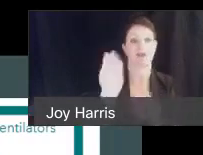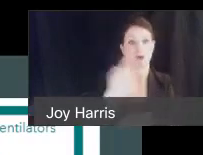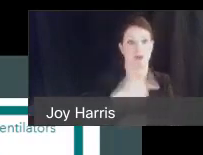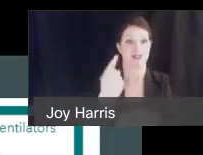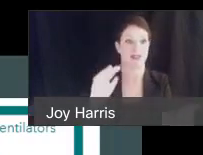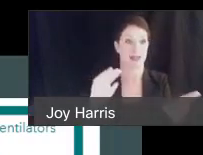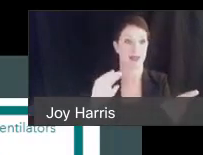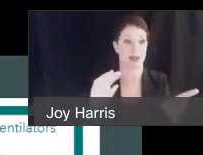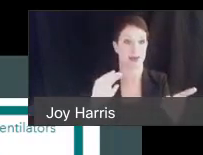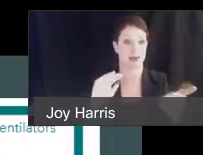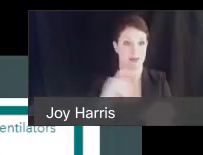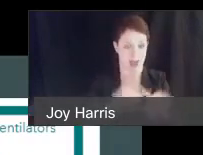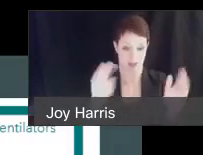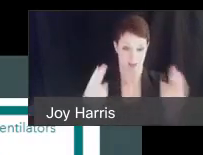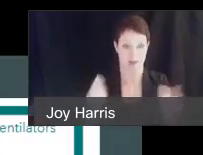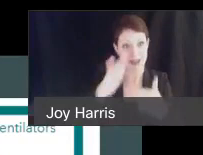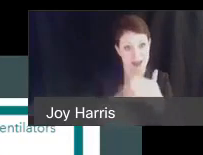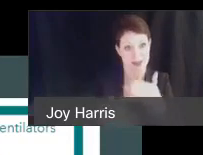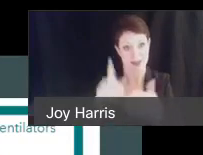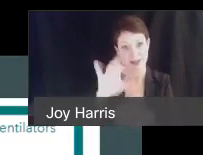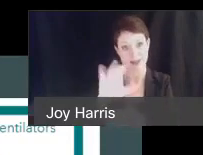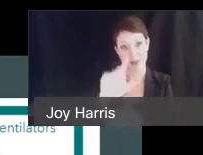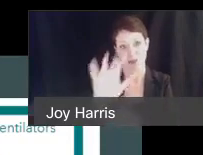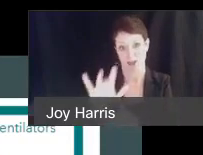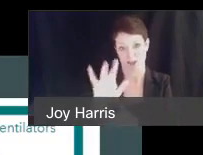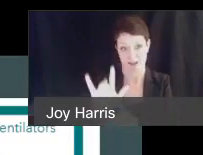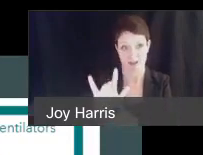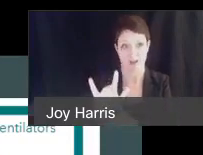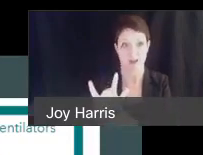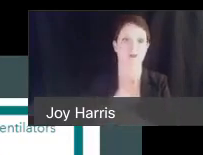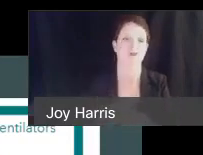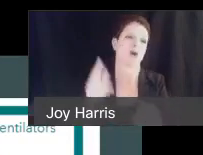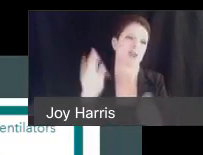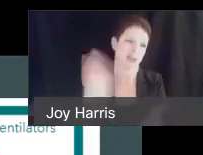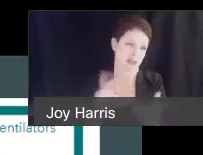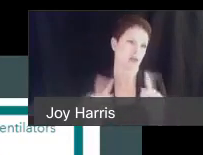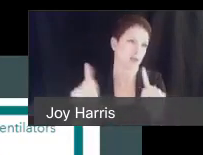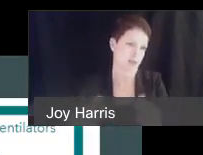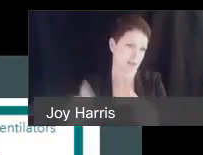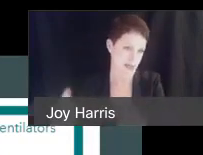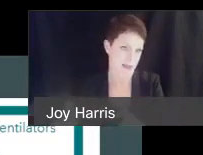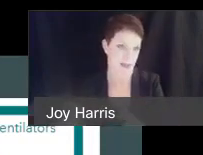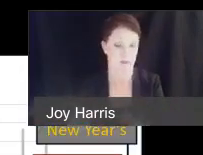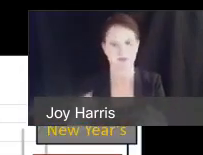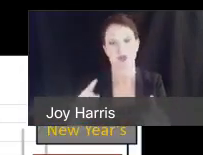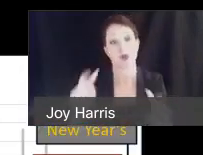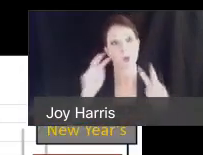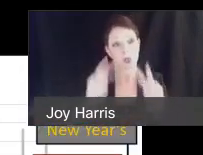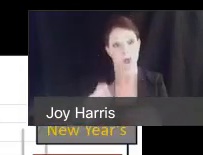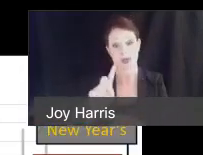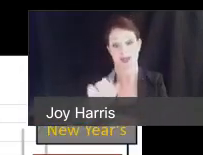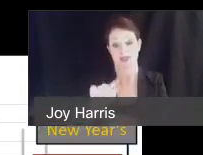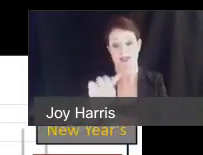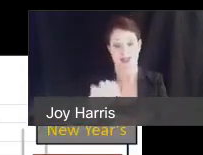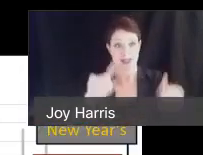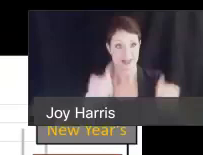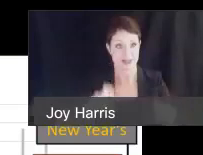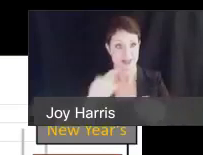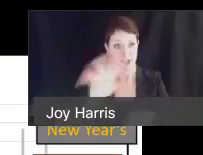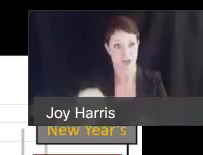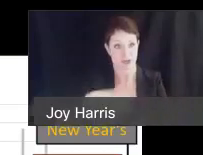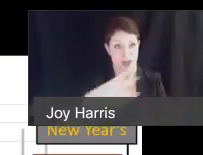ending December the 25th. When we look at our Date Tested Graph, you can see the results of all of